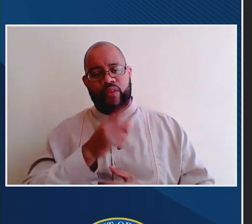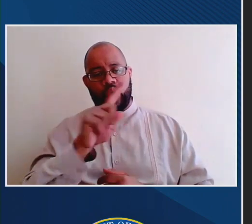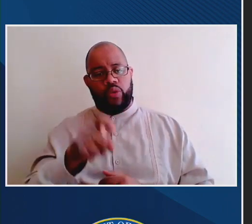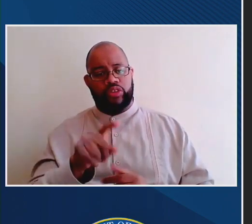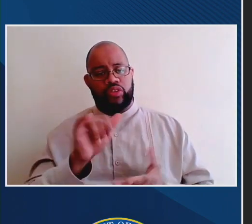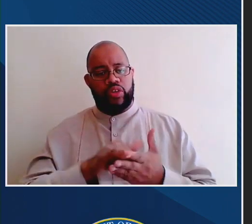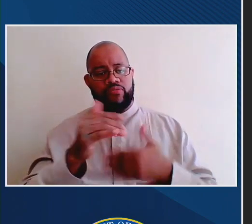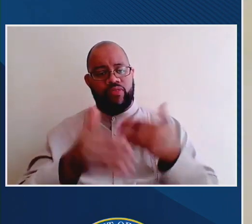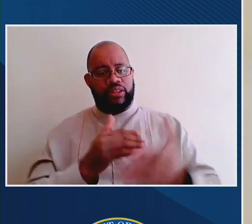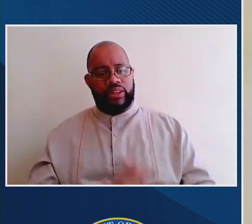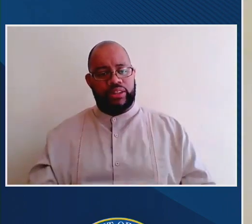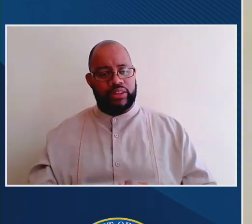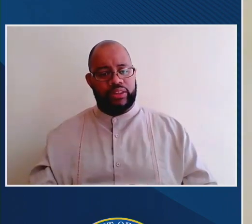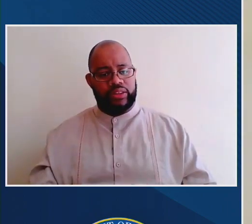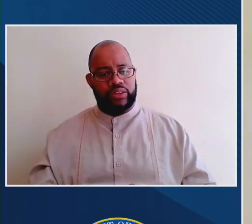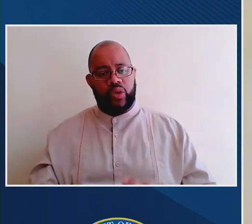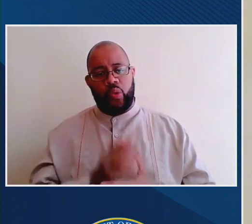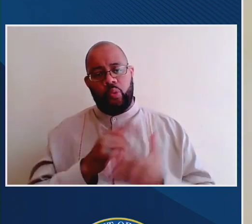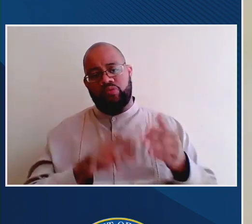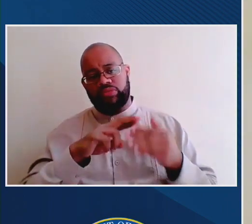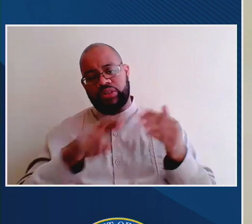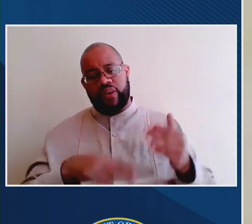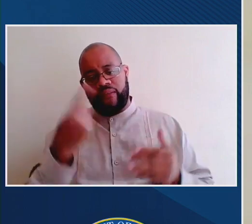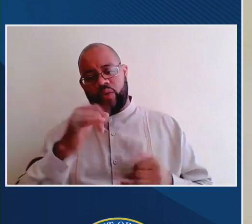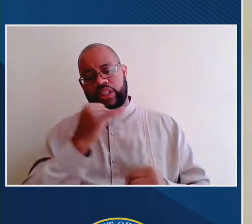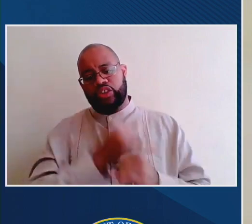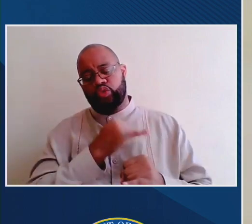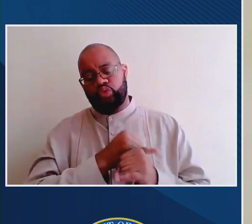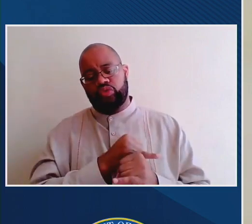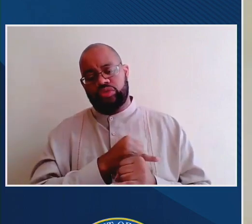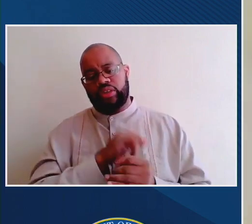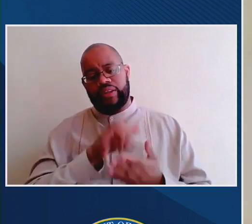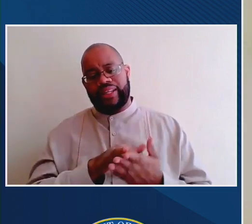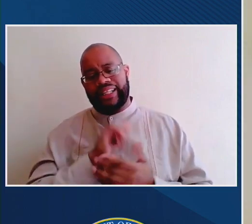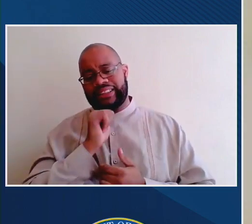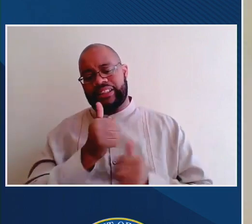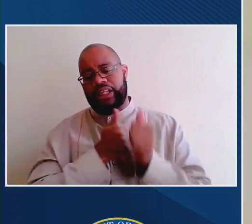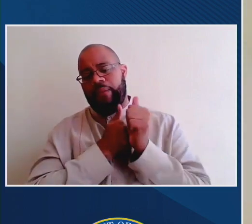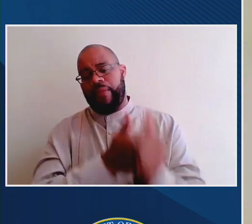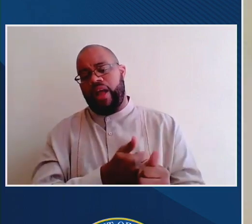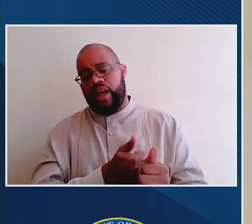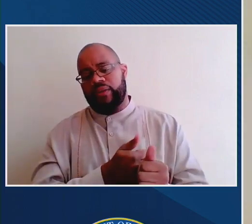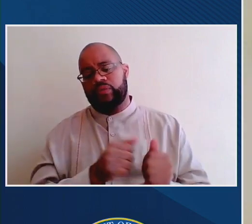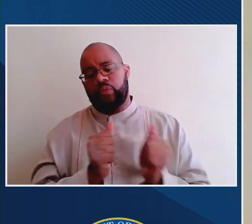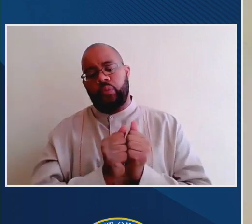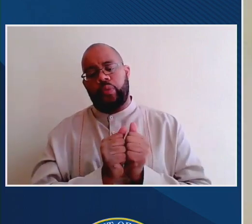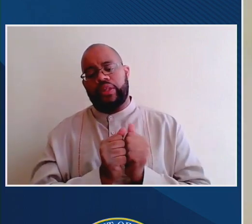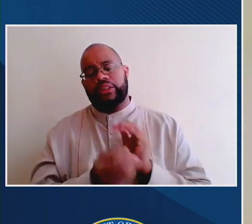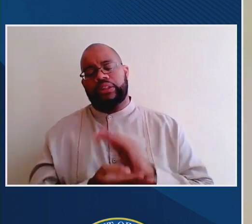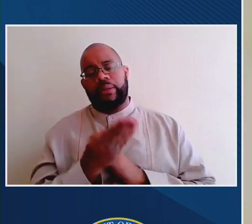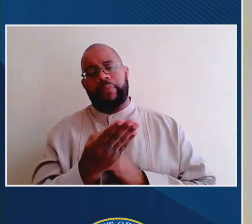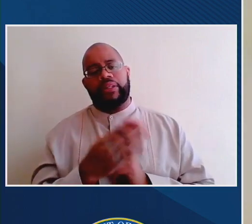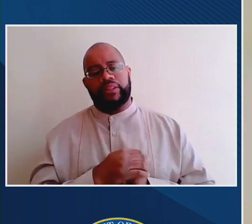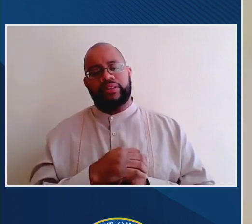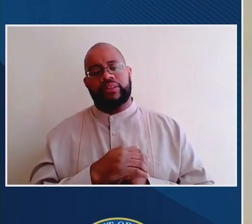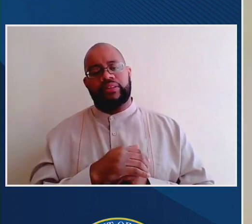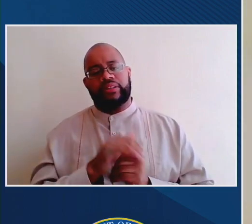What are the consequences for an institution that doesn't comply with submitting within that 180 days?